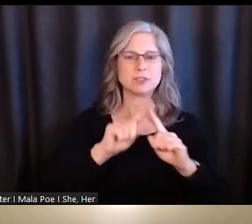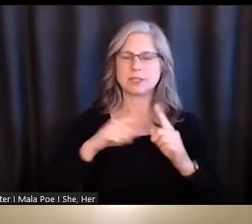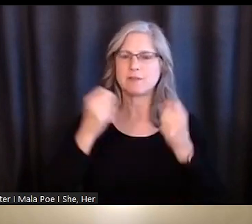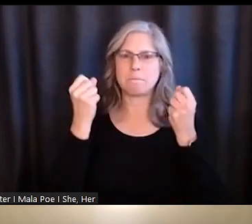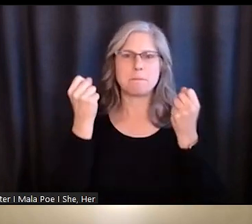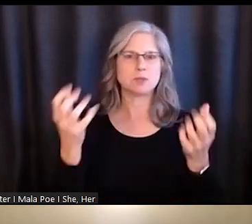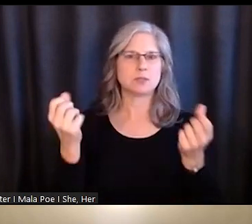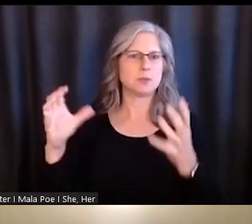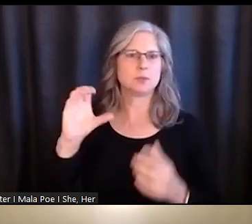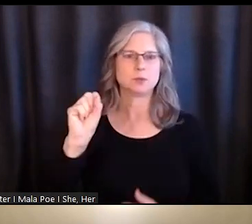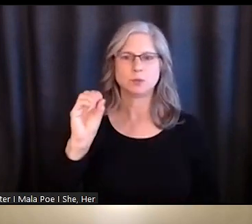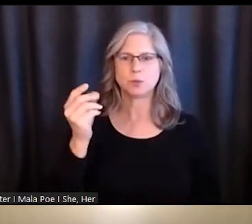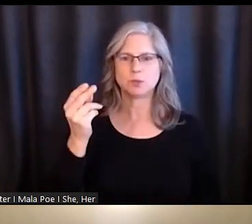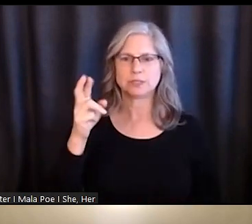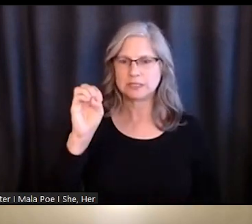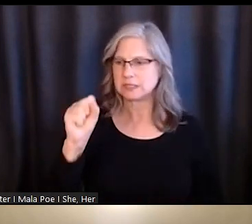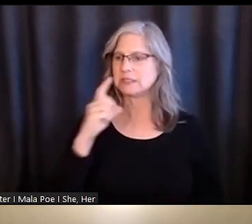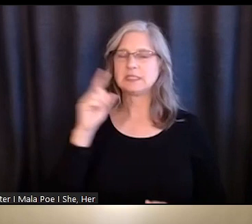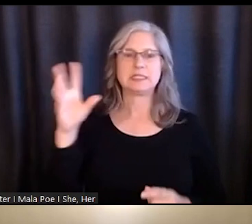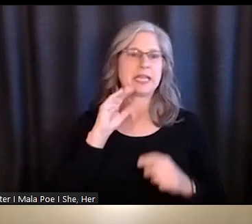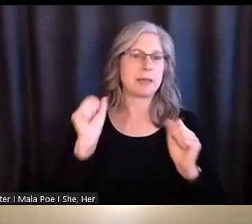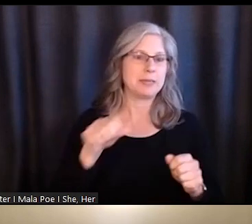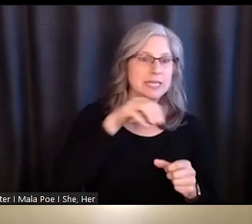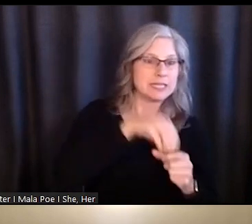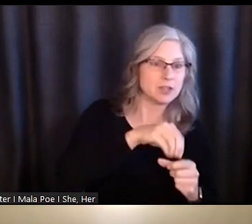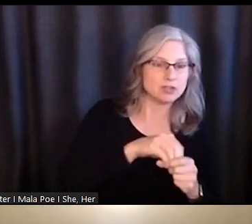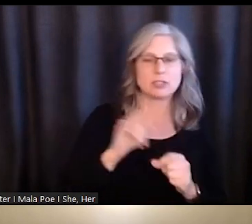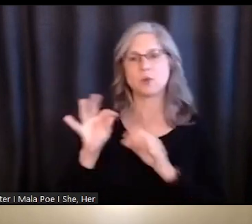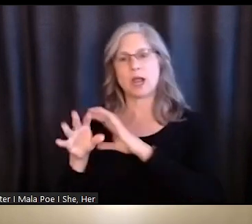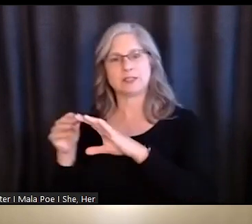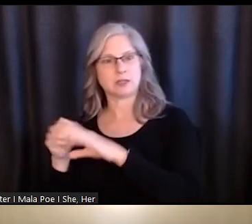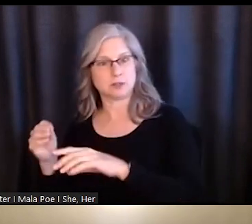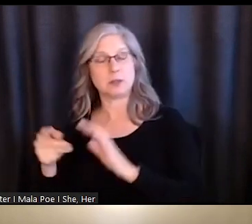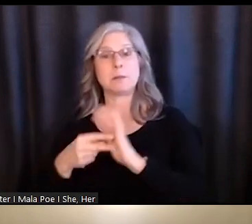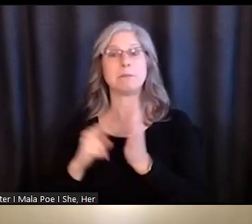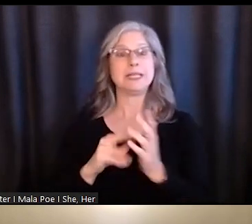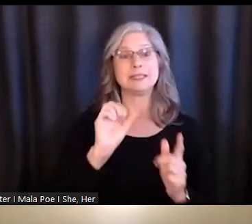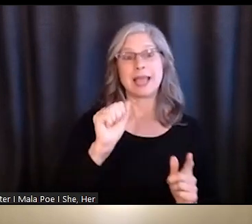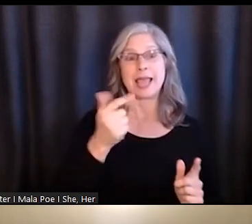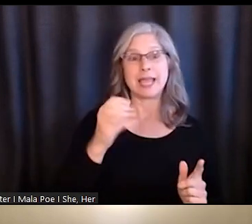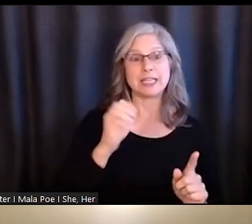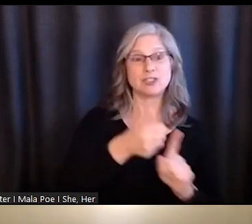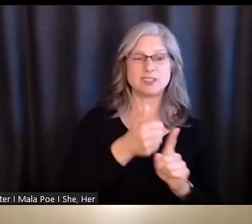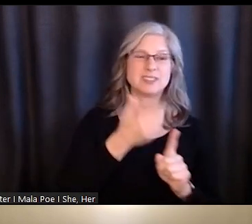They can be endogenous or exogenous. And this means that often age is a poor proxy for developmental level.